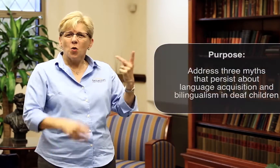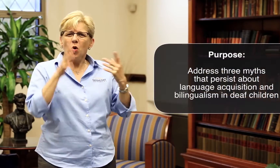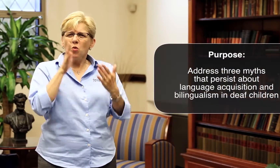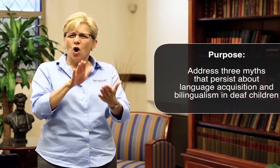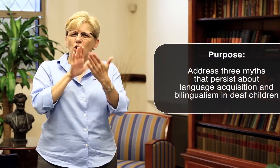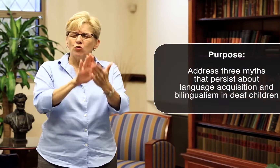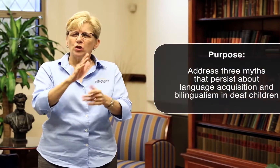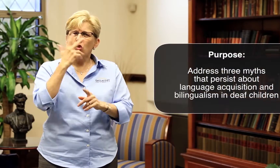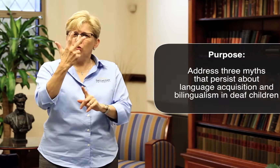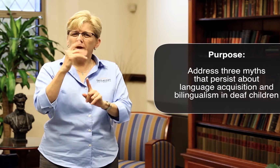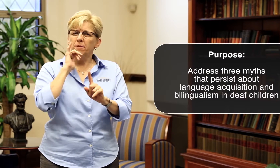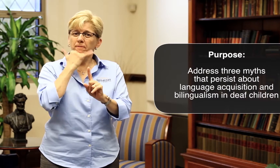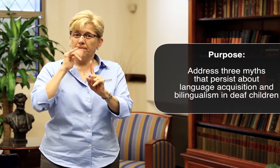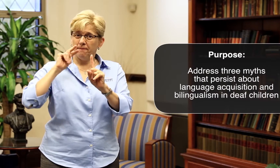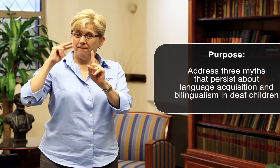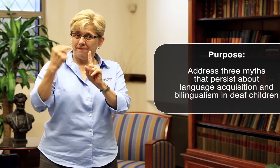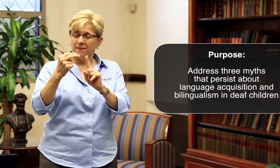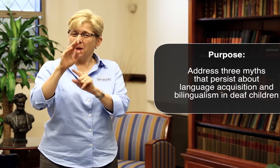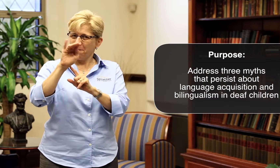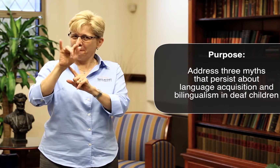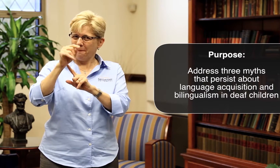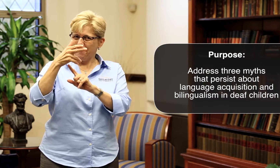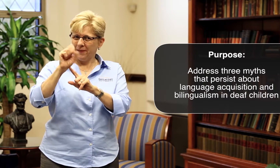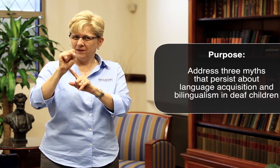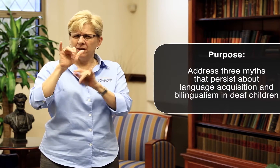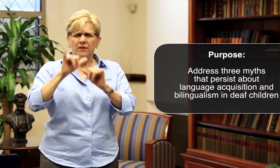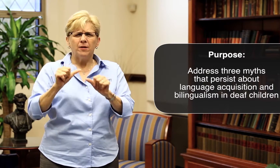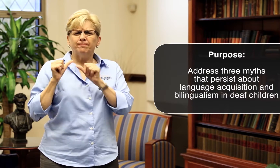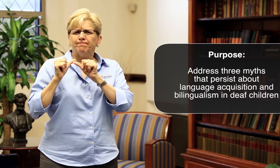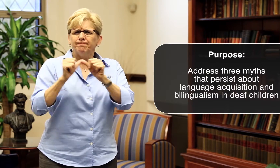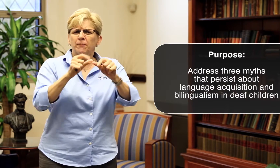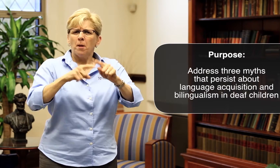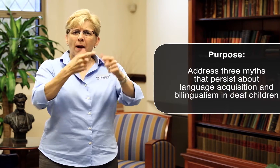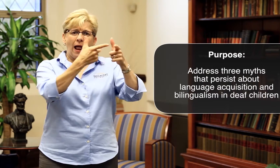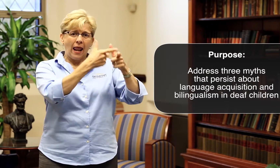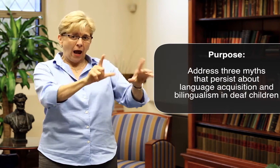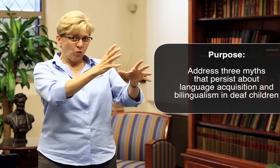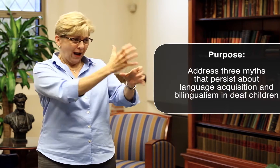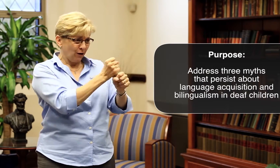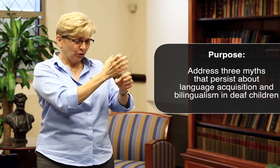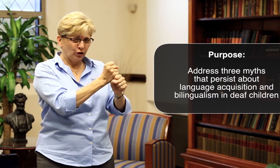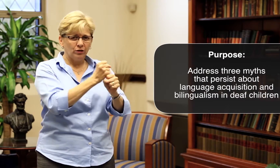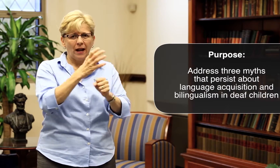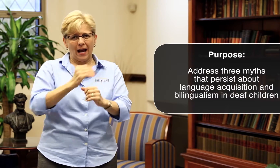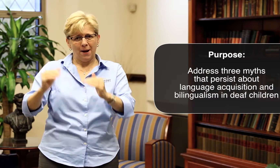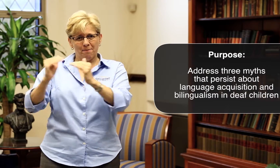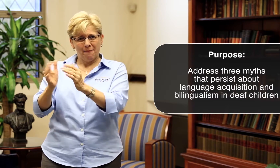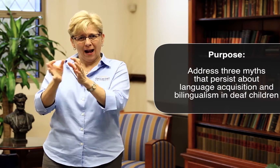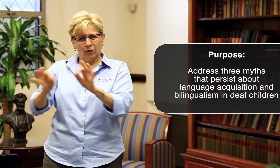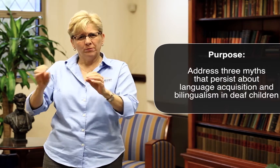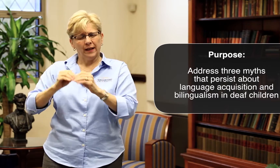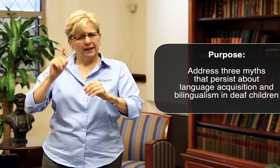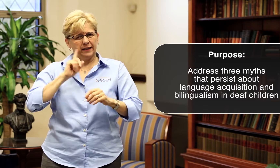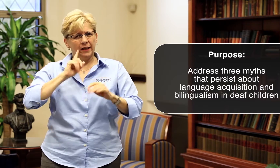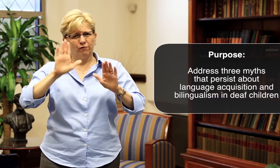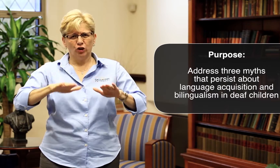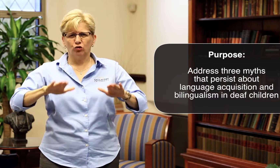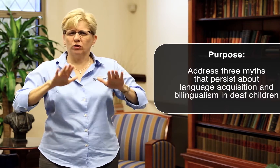We will address three myths that persist about language acquisition and bilingualism in deaf children,